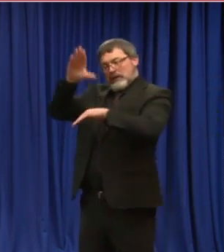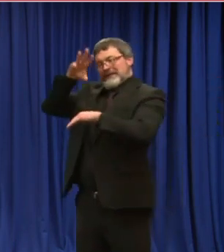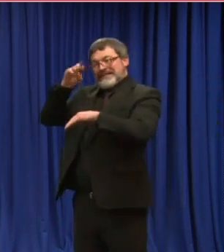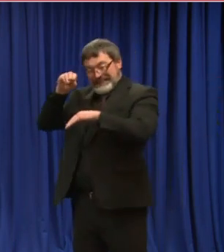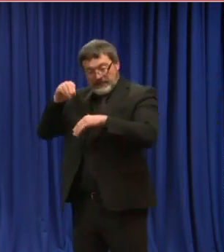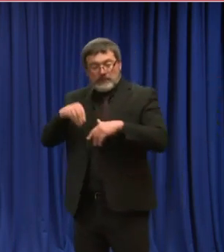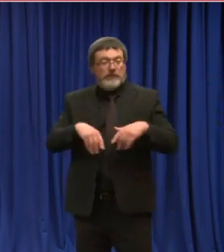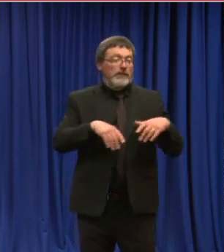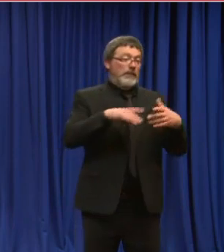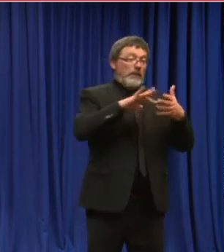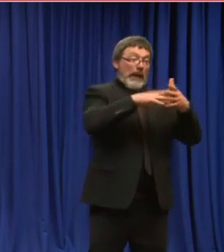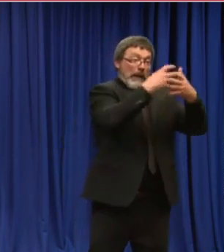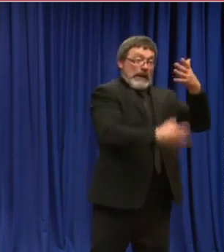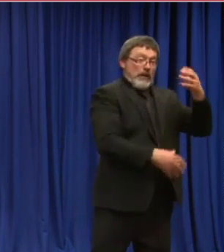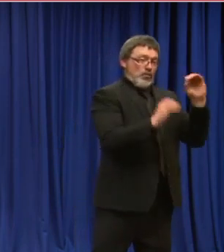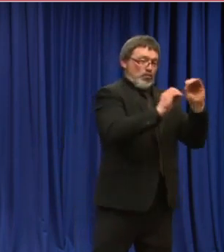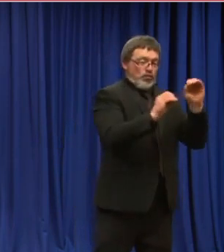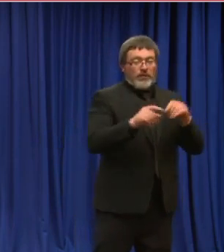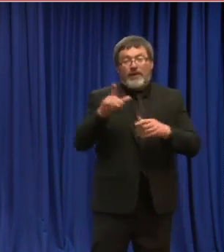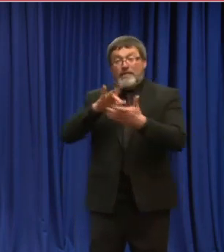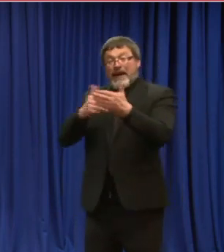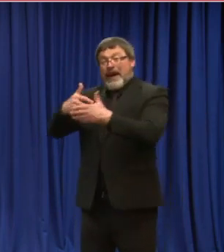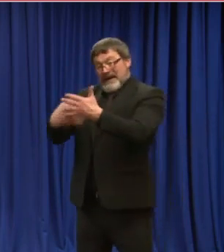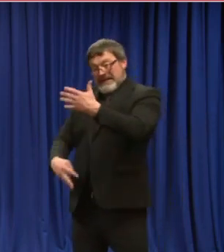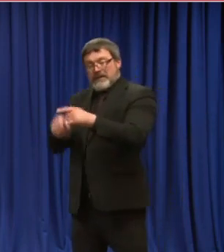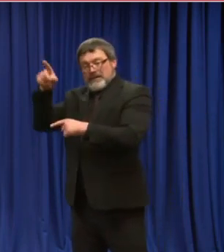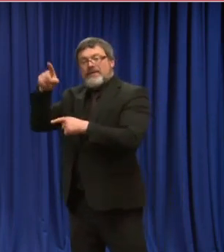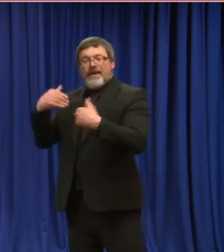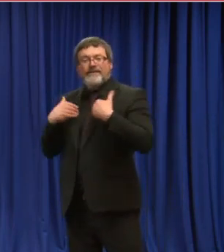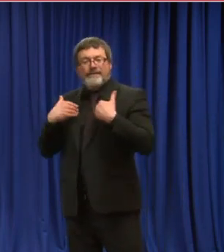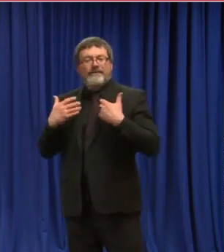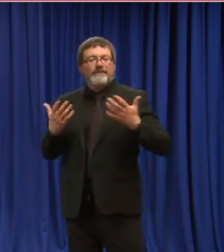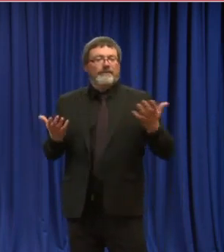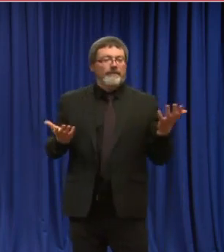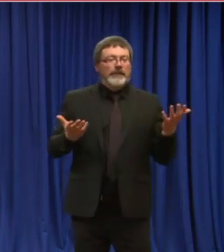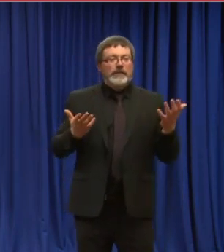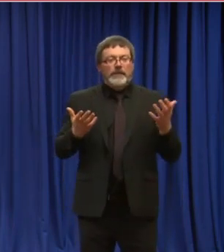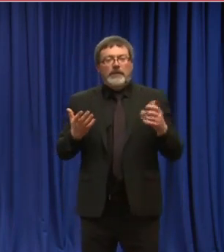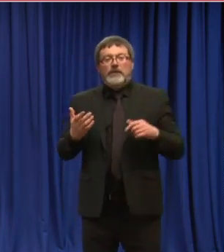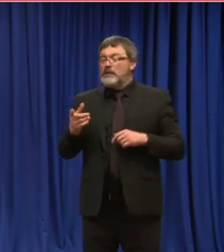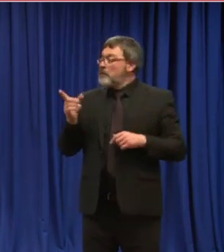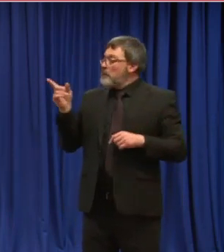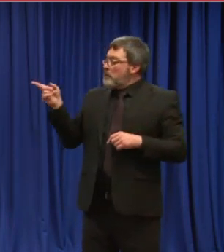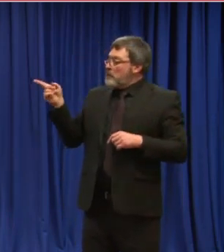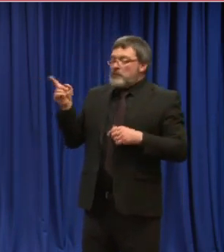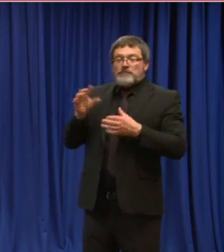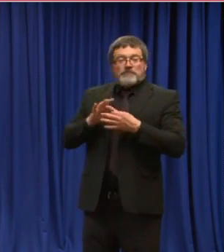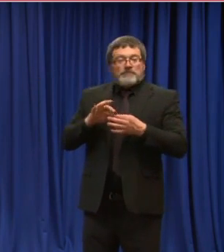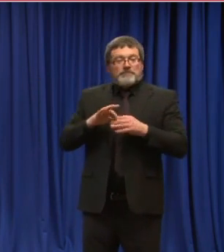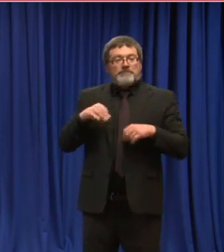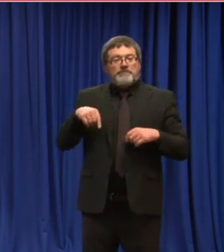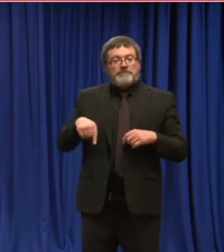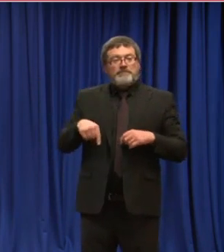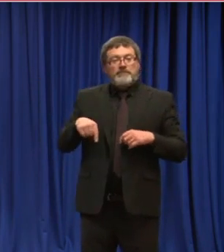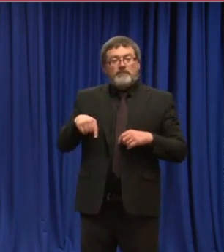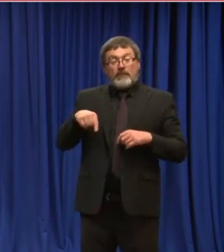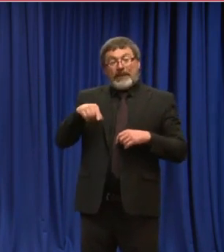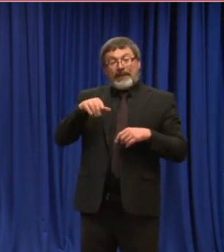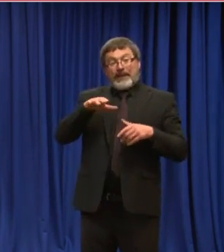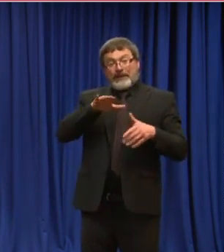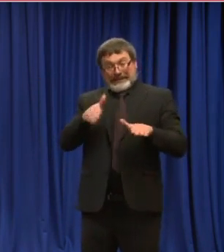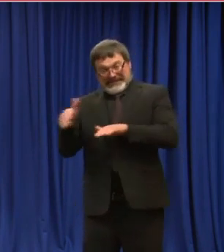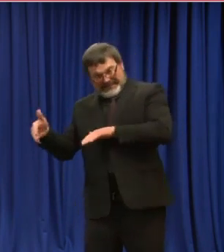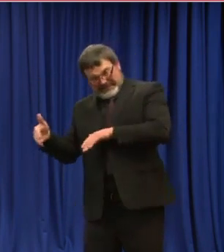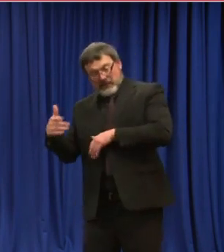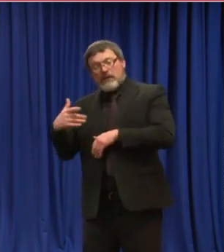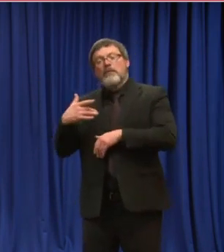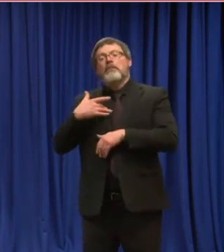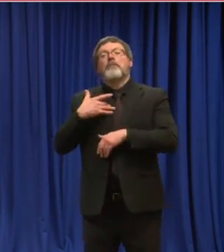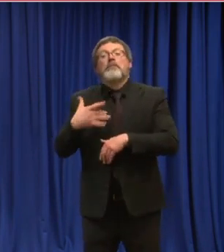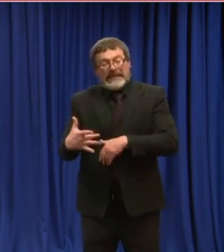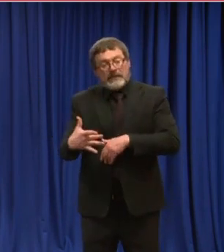THE ANSWER TO THAT IS 0 ALL OF THE PEOPLE REPRESENTED ON THIS SLIDE THE VAST MAJORITY OF OF THESE INDIVIDUALS WERE OVER THE AGE OF 60.